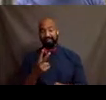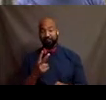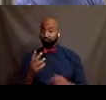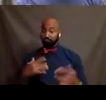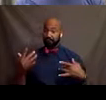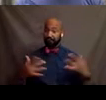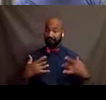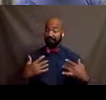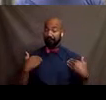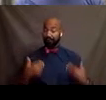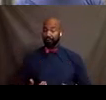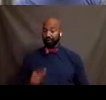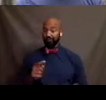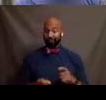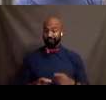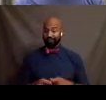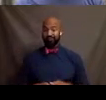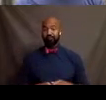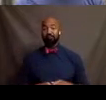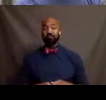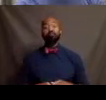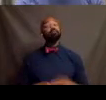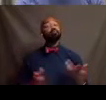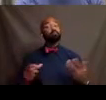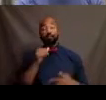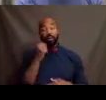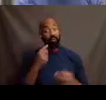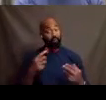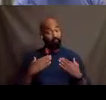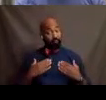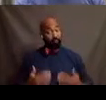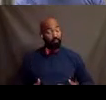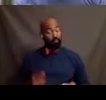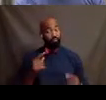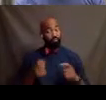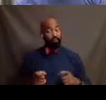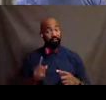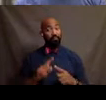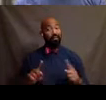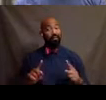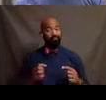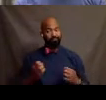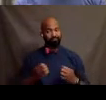you are likely to have emotional changes as well. And that goes along with testosterone